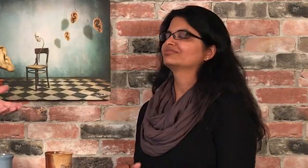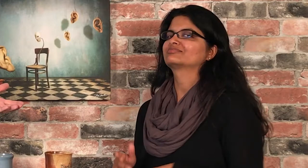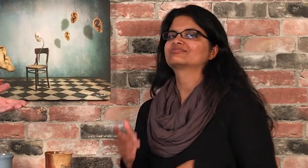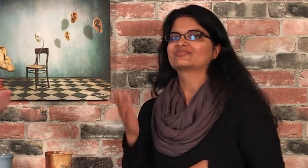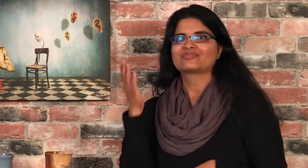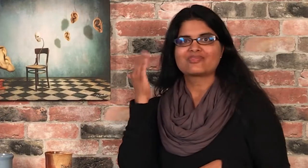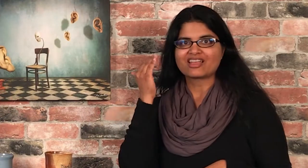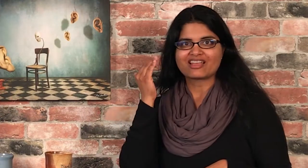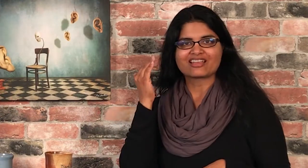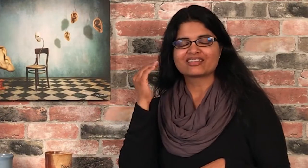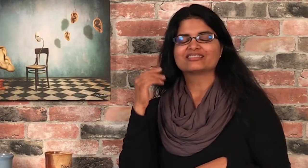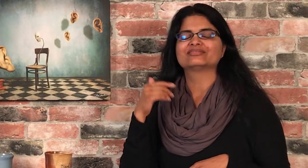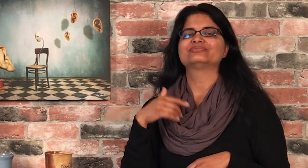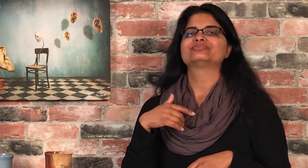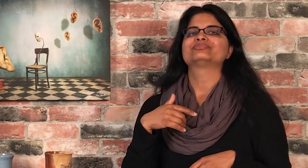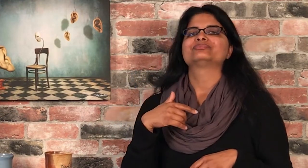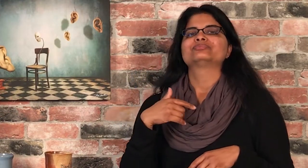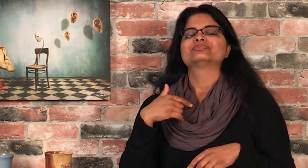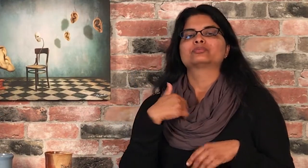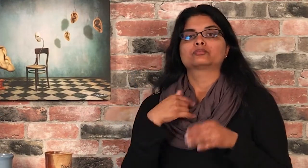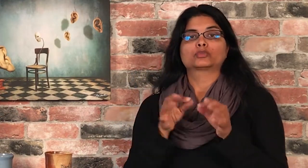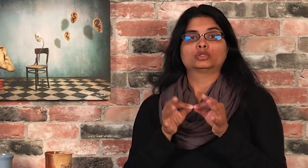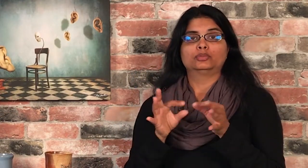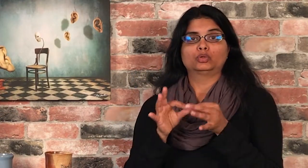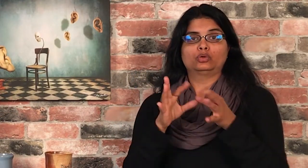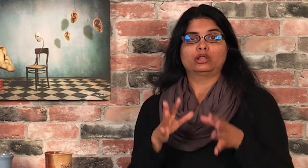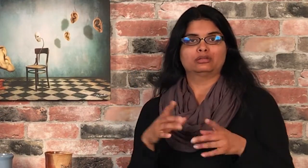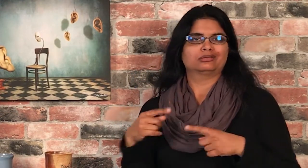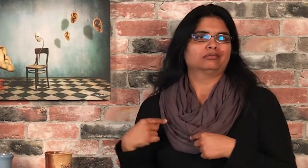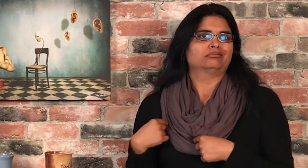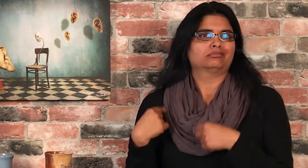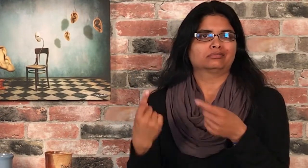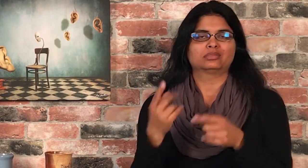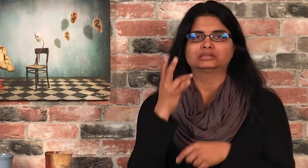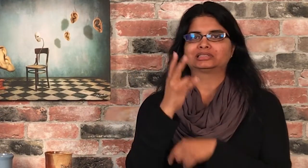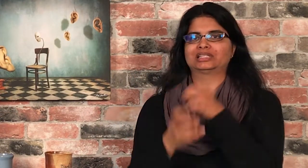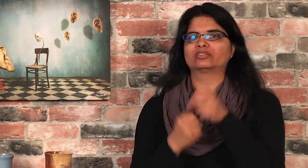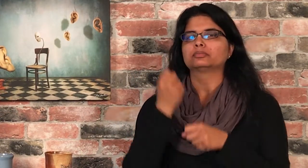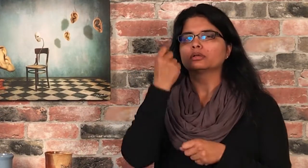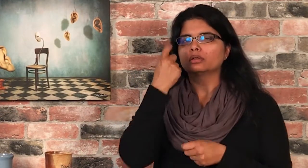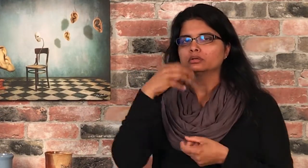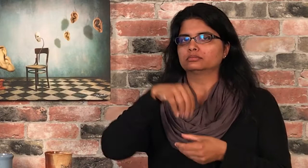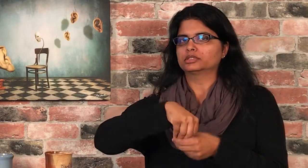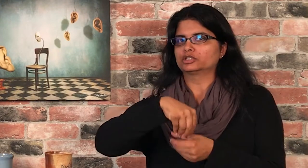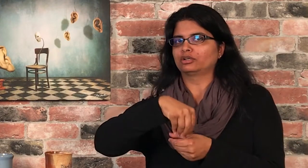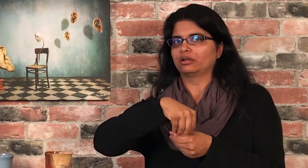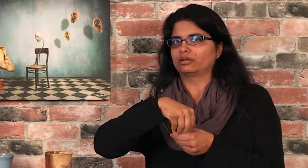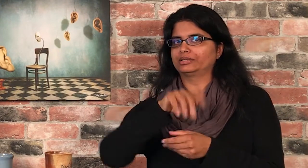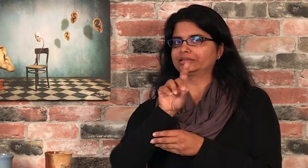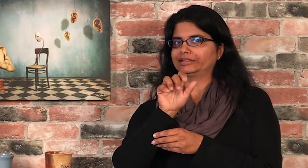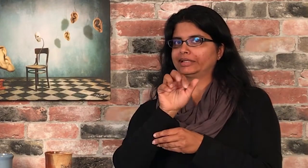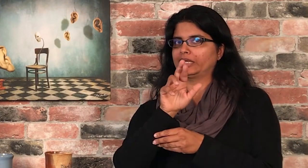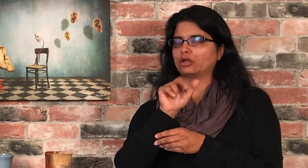Fatima: Why? Over the last seven years, I have been the Interpreting Coordinator internally at DCARA